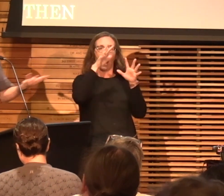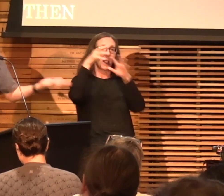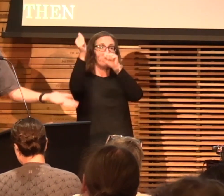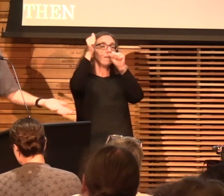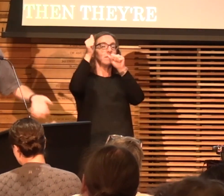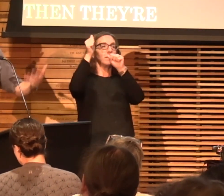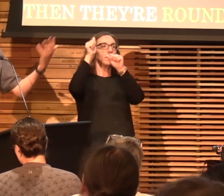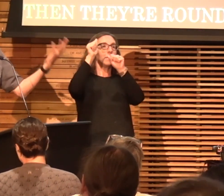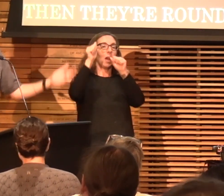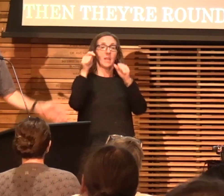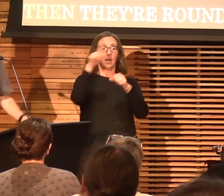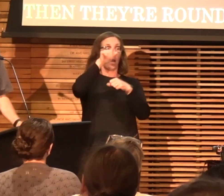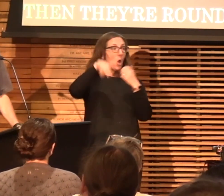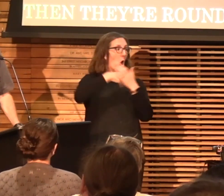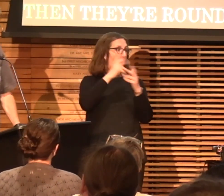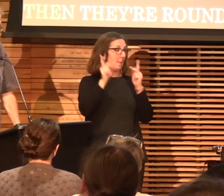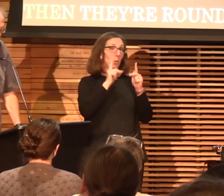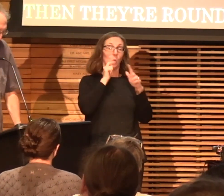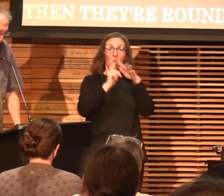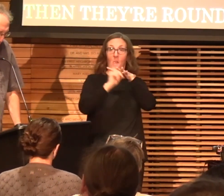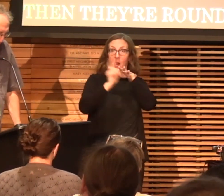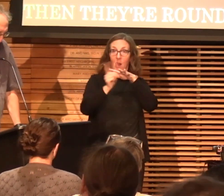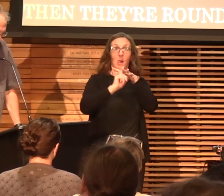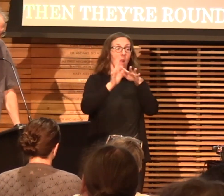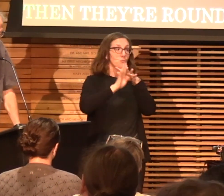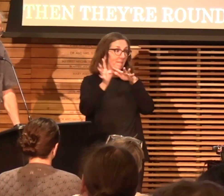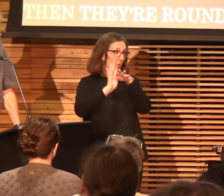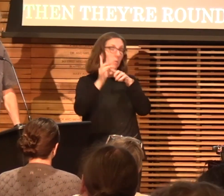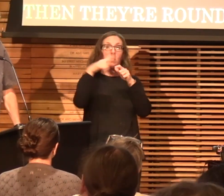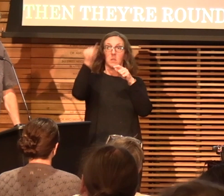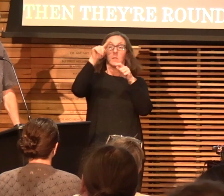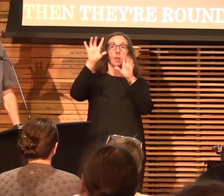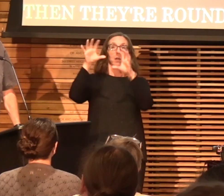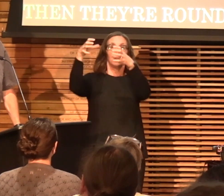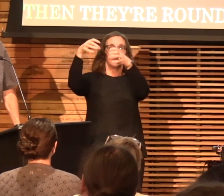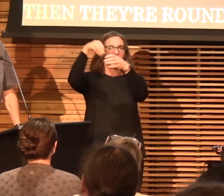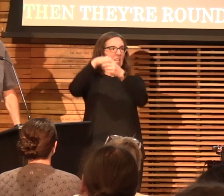stuck in Vichy, France in concentration camps.